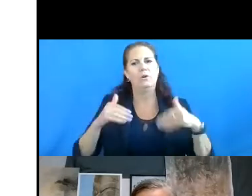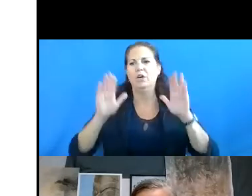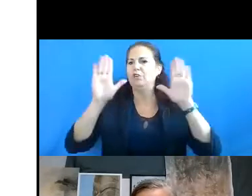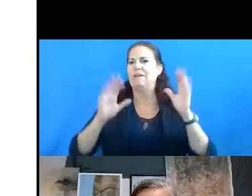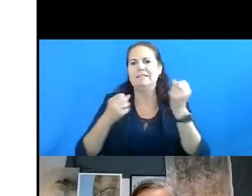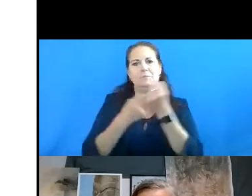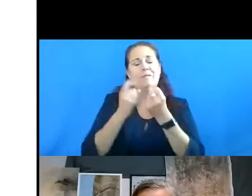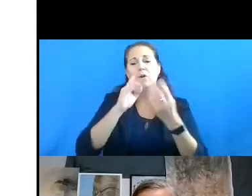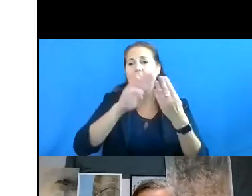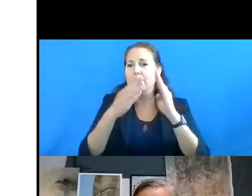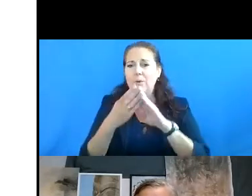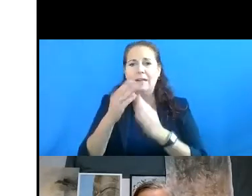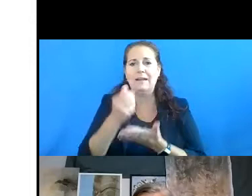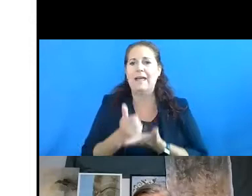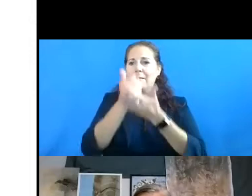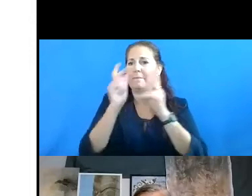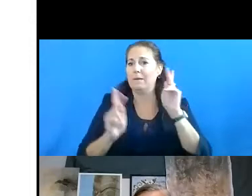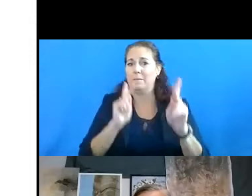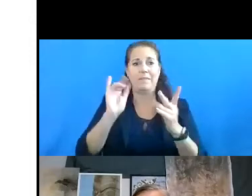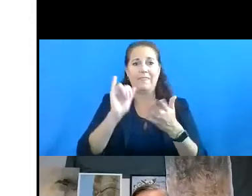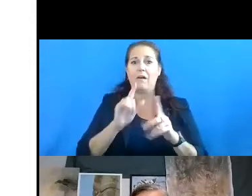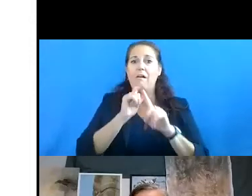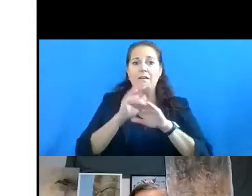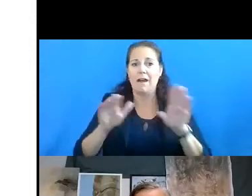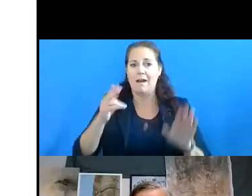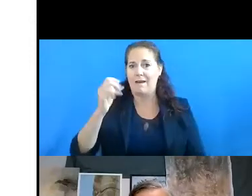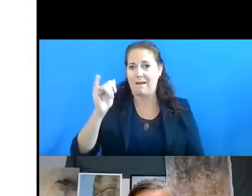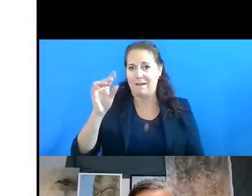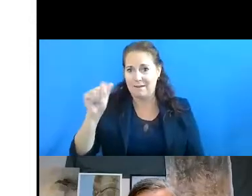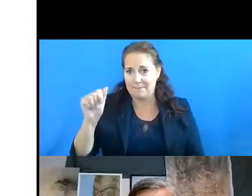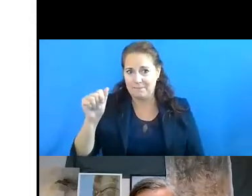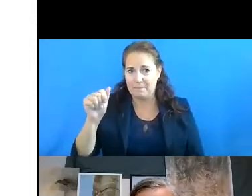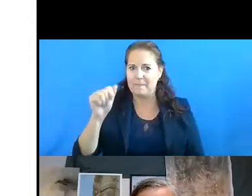and helping people who are not Haida to have an understanding.